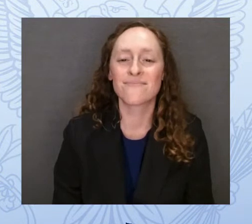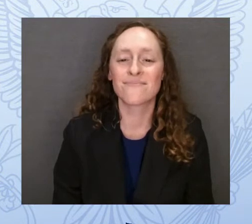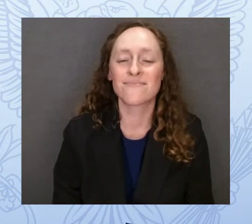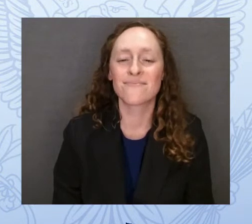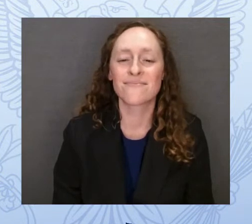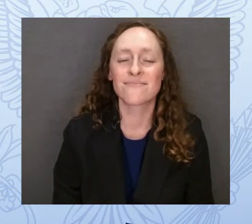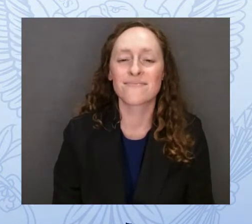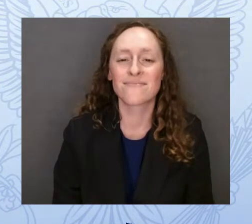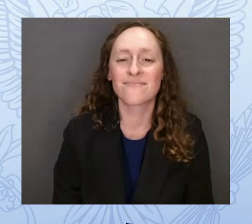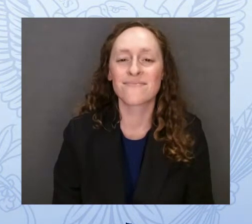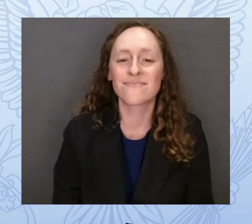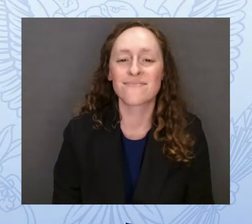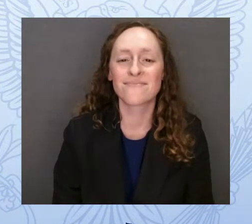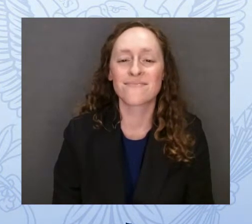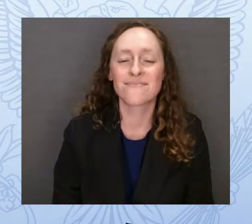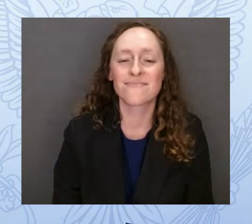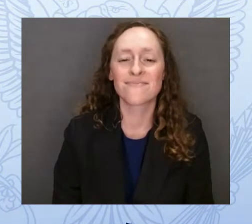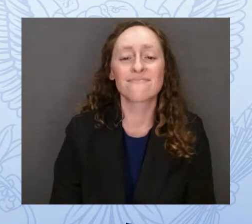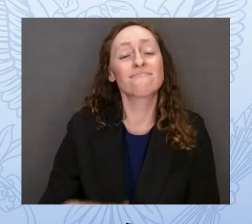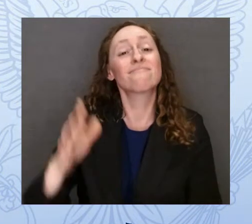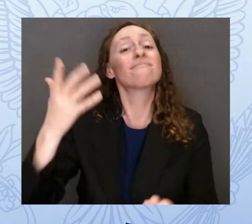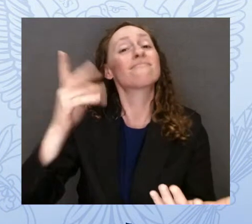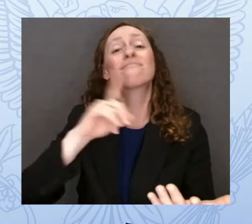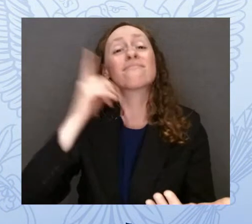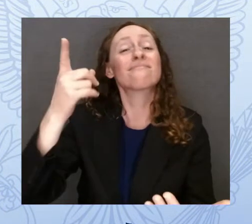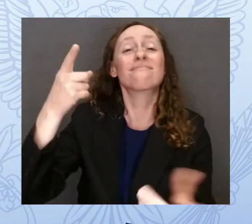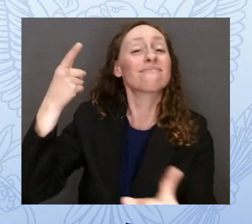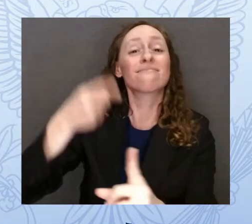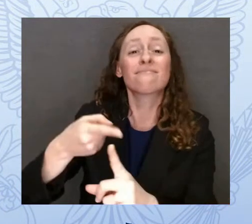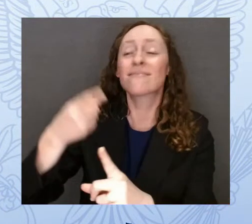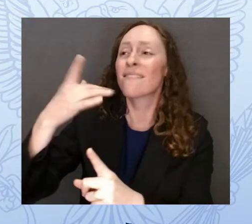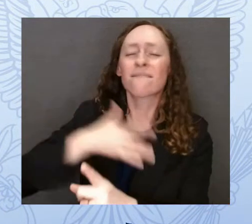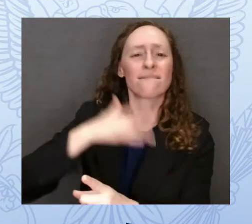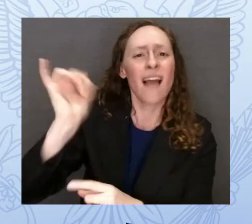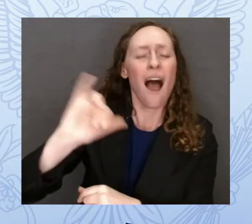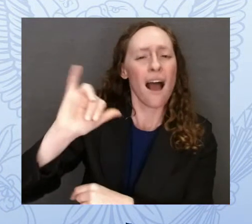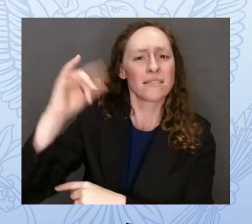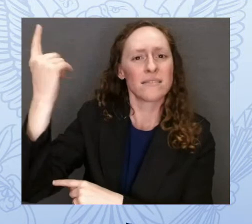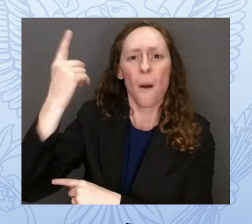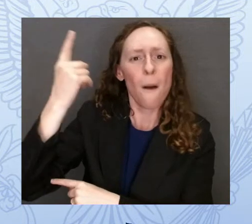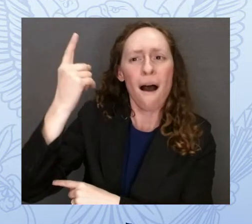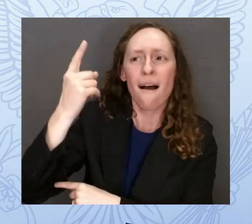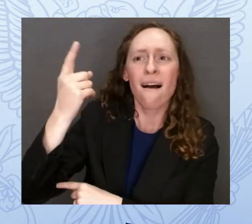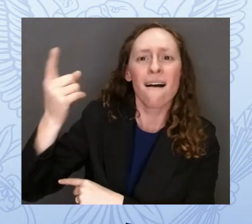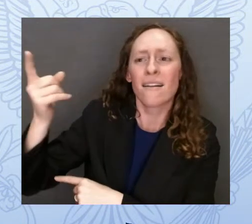filling each unique tablescape with special love and care. And the color of the flowers mirrors